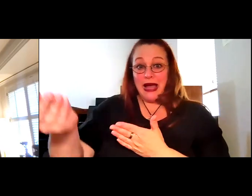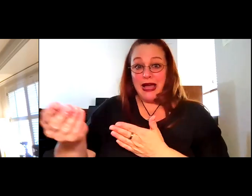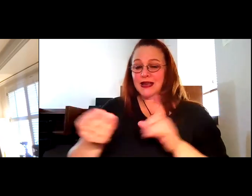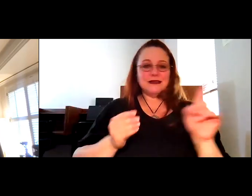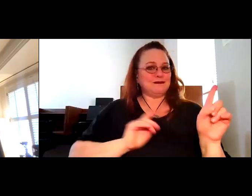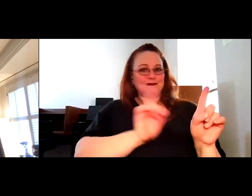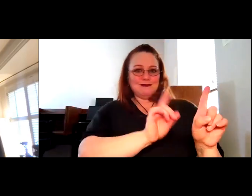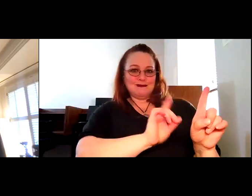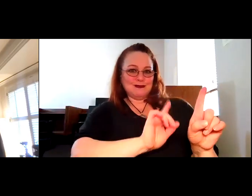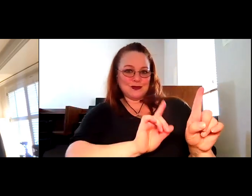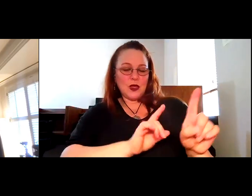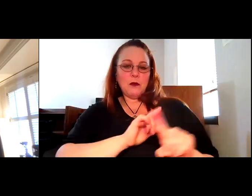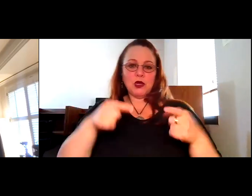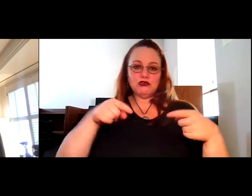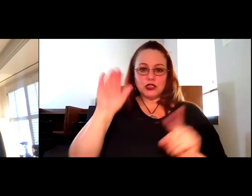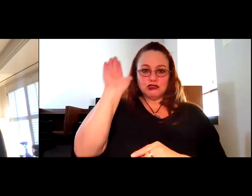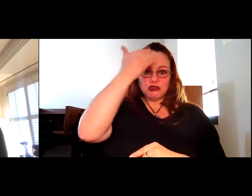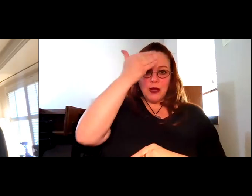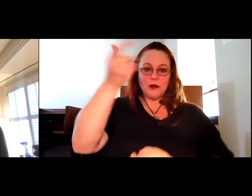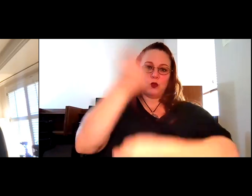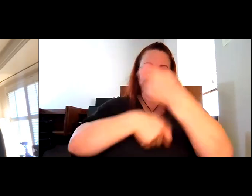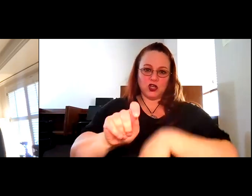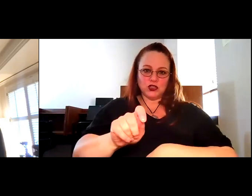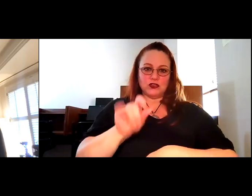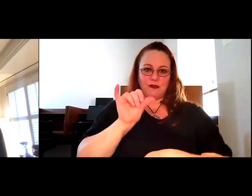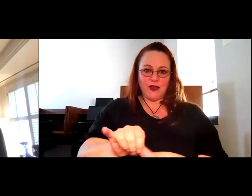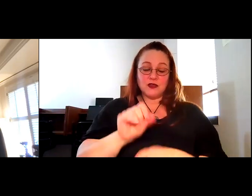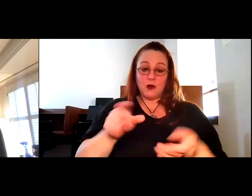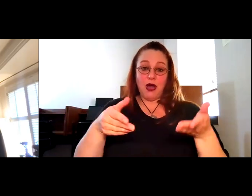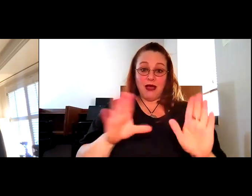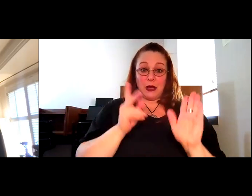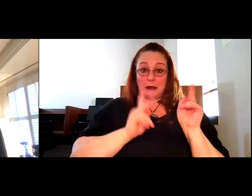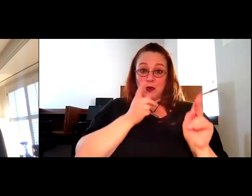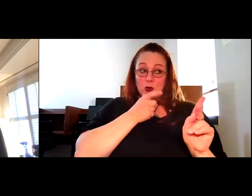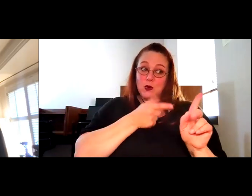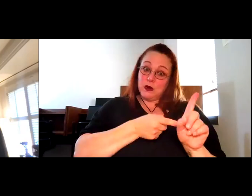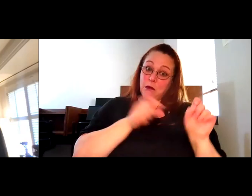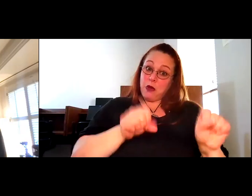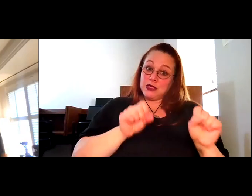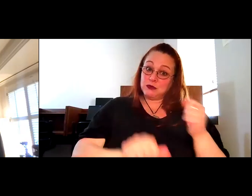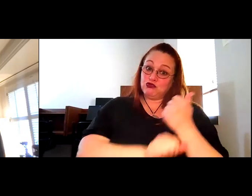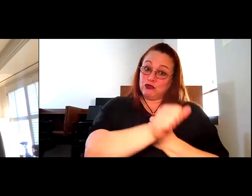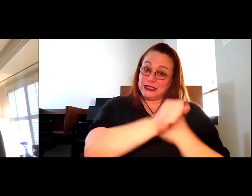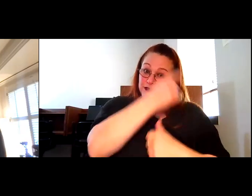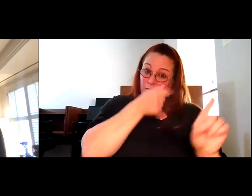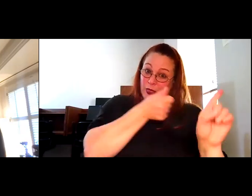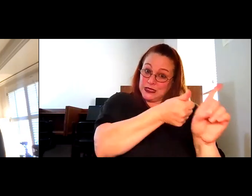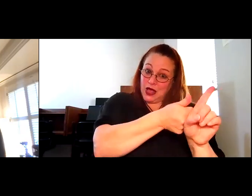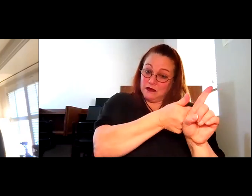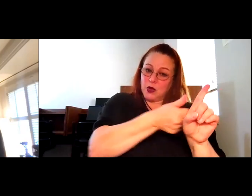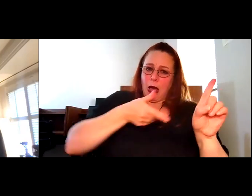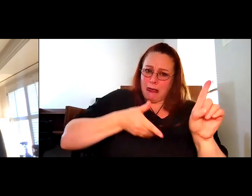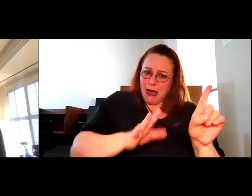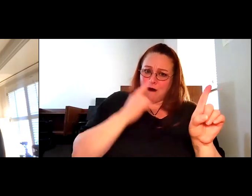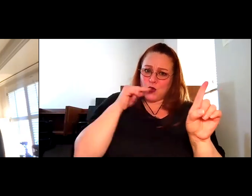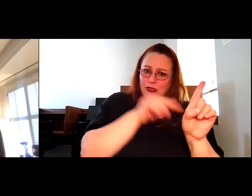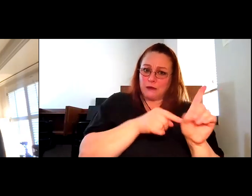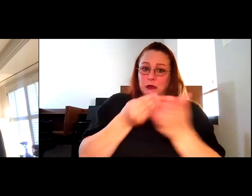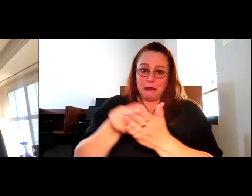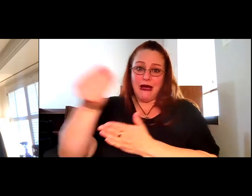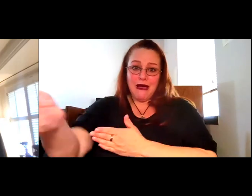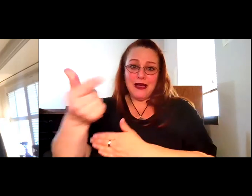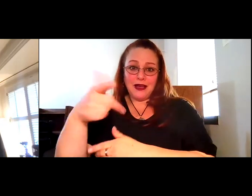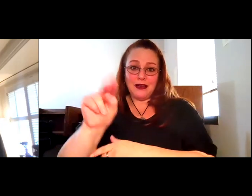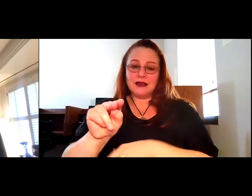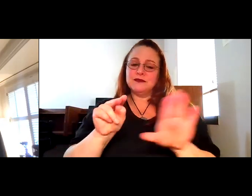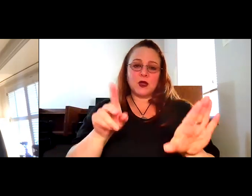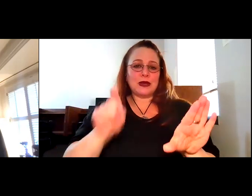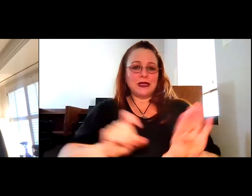Robyn Thomas: Trump administration. So, allowing people who present a risk to themselves. Um! To have stronger systems in place to prevent them easy access to firearms.